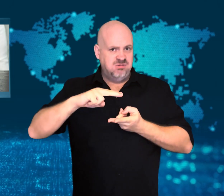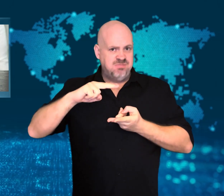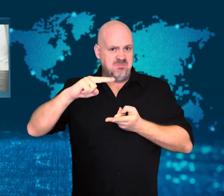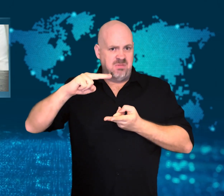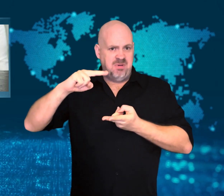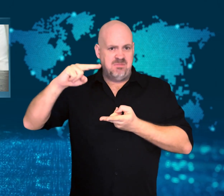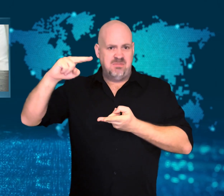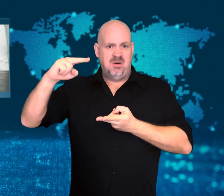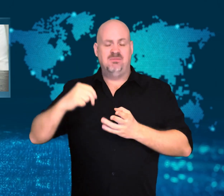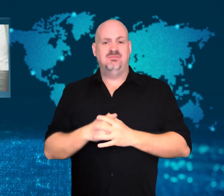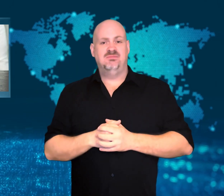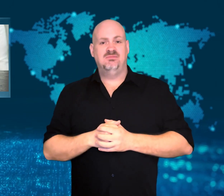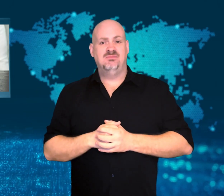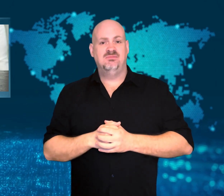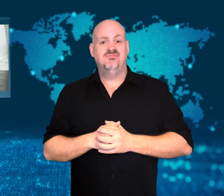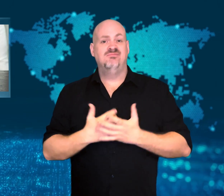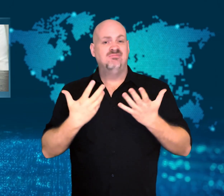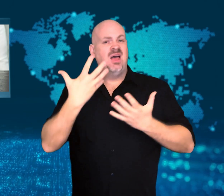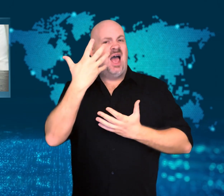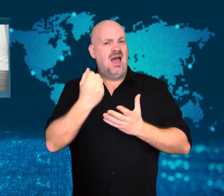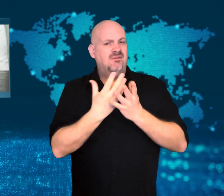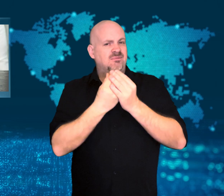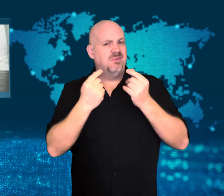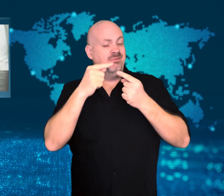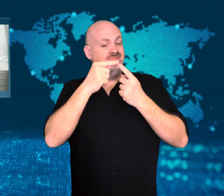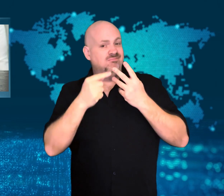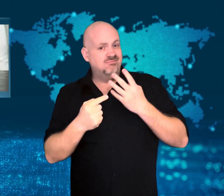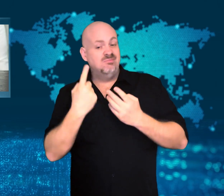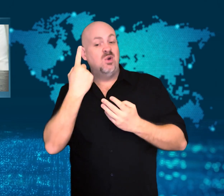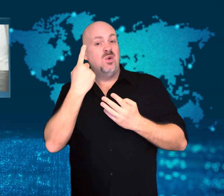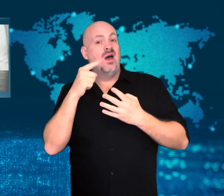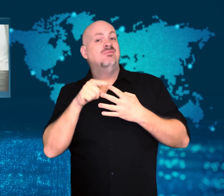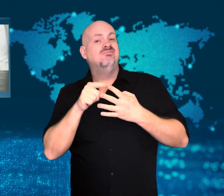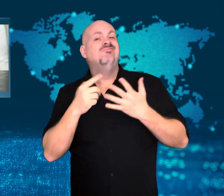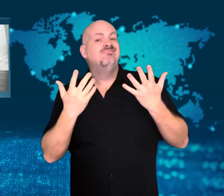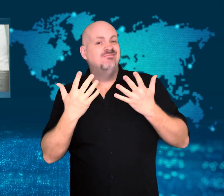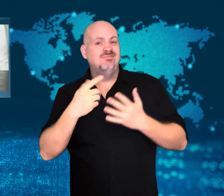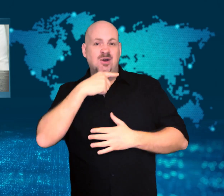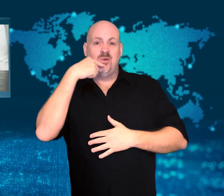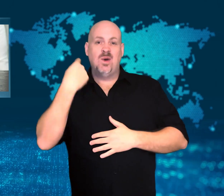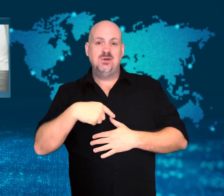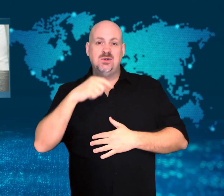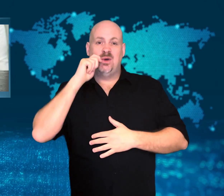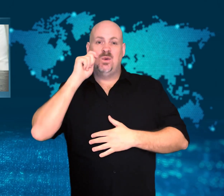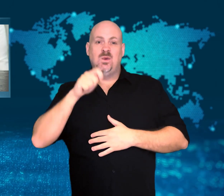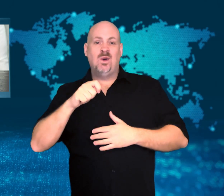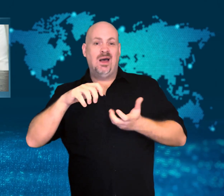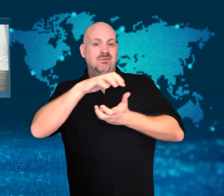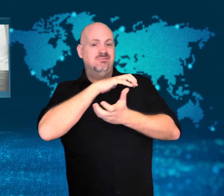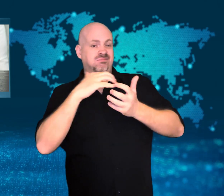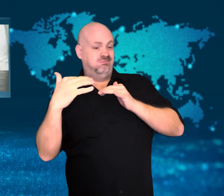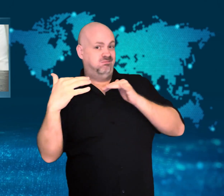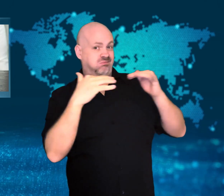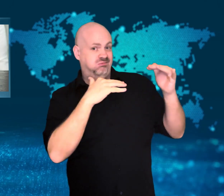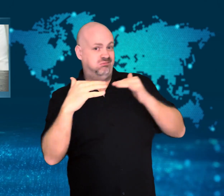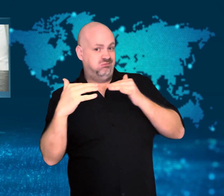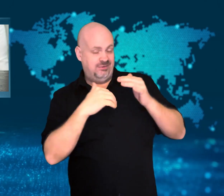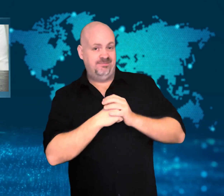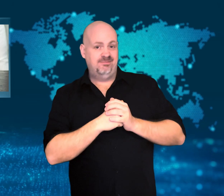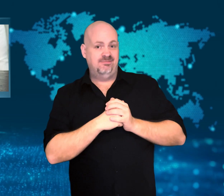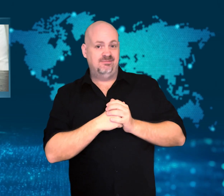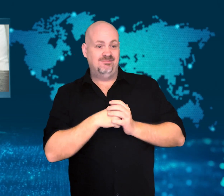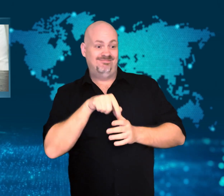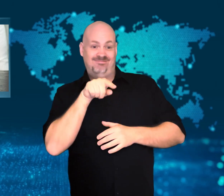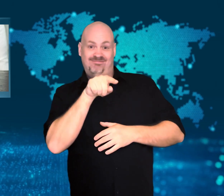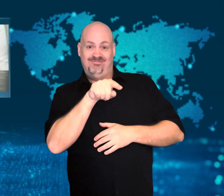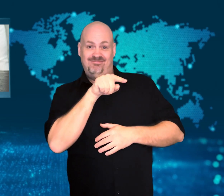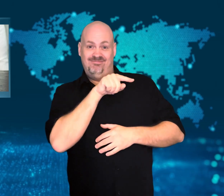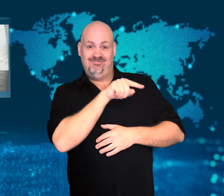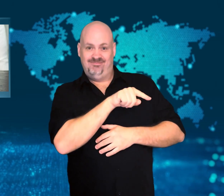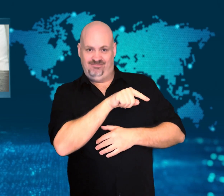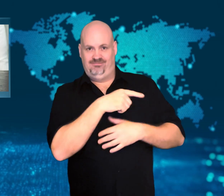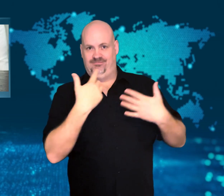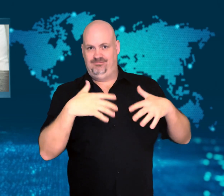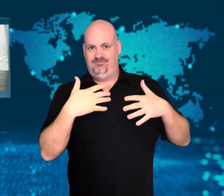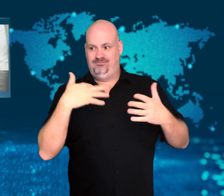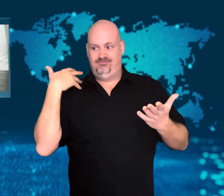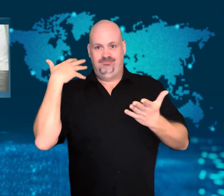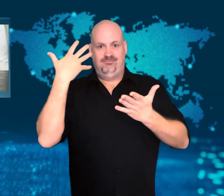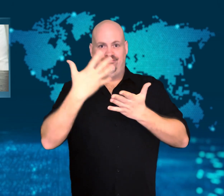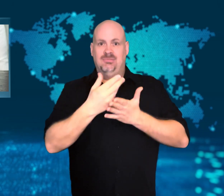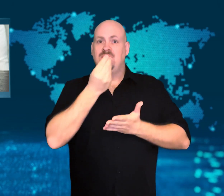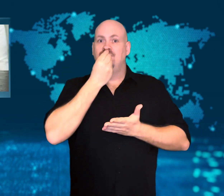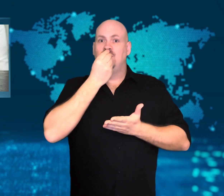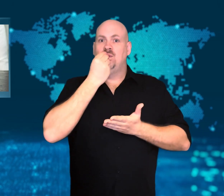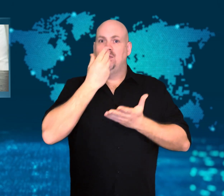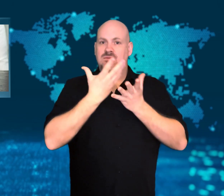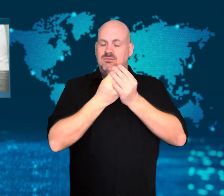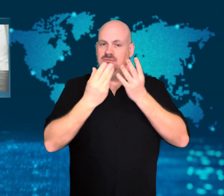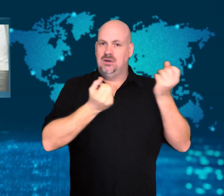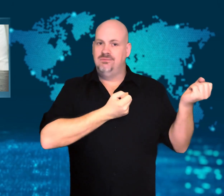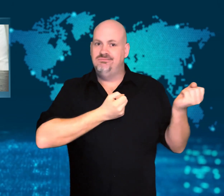This is in part caused by the conflict between Ukraine and Russia.